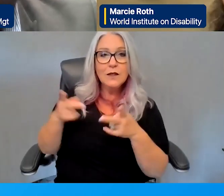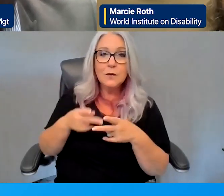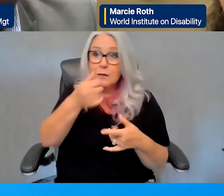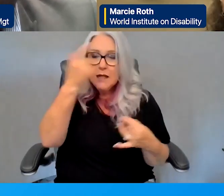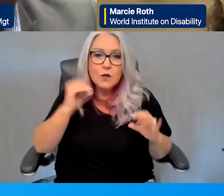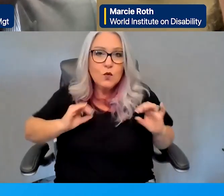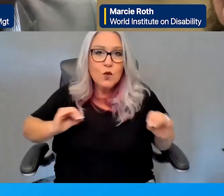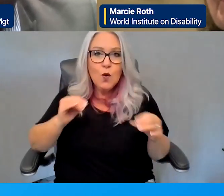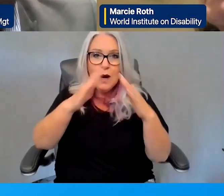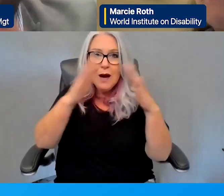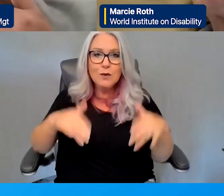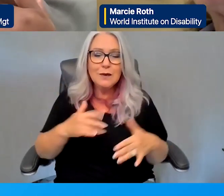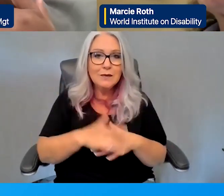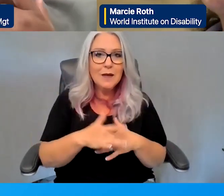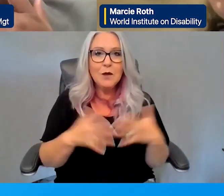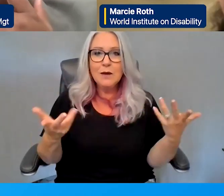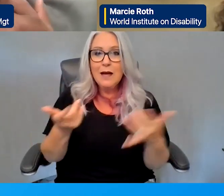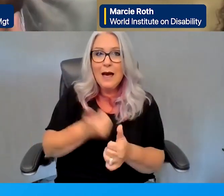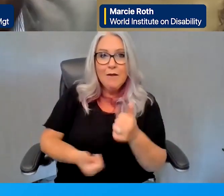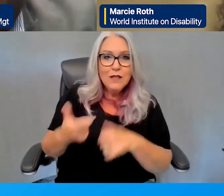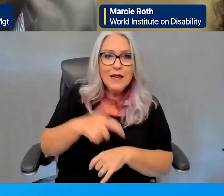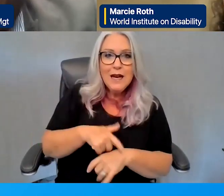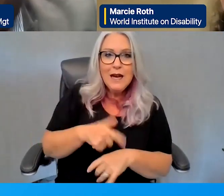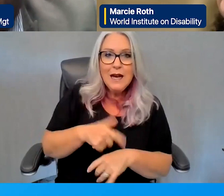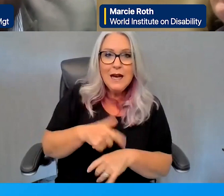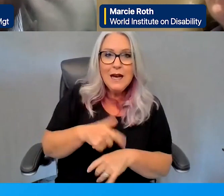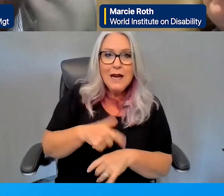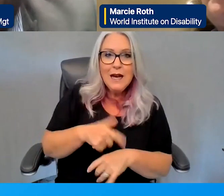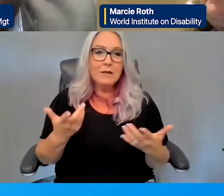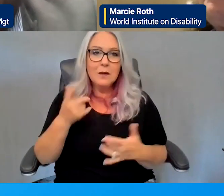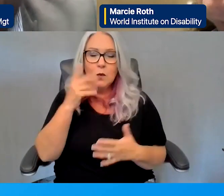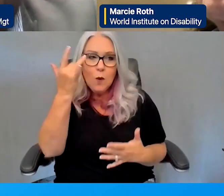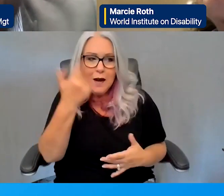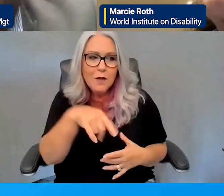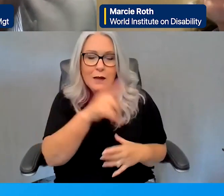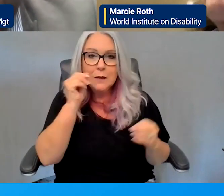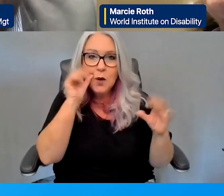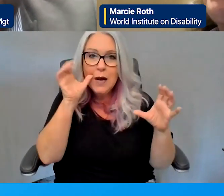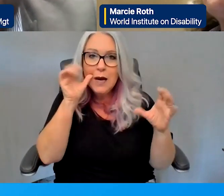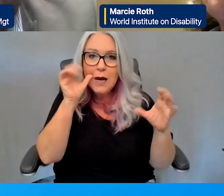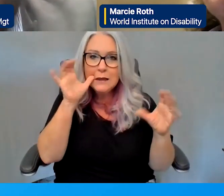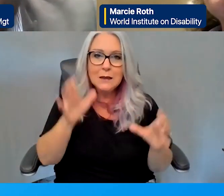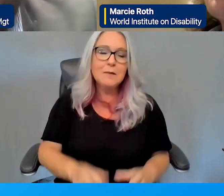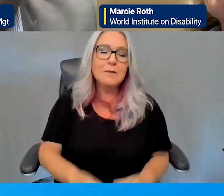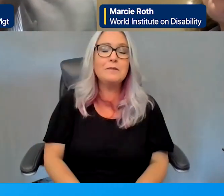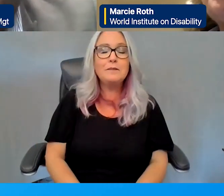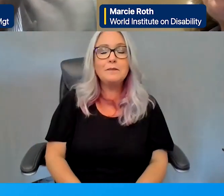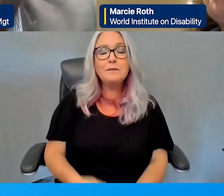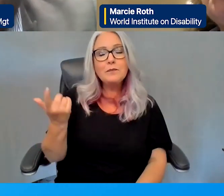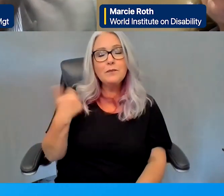It's like when did this happen? So we have a lot of work to do.